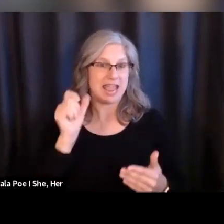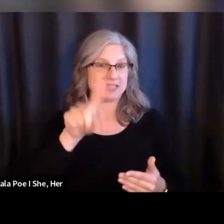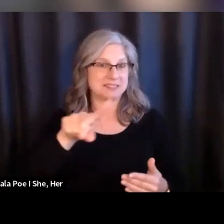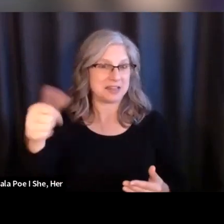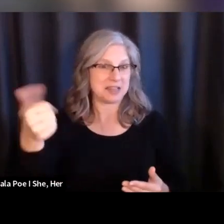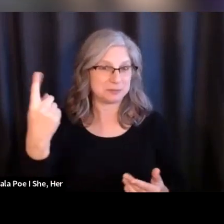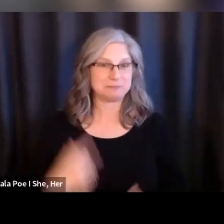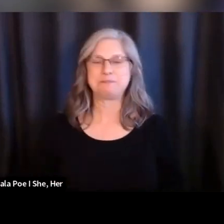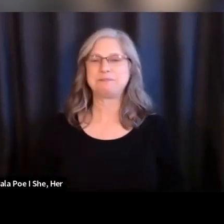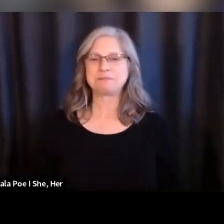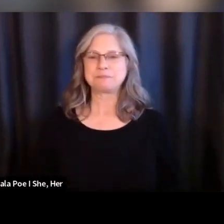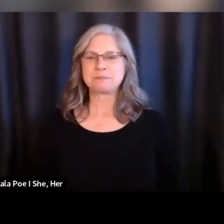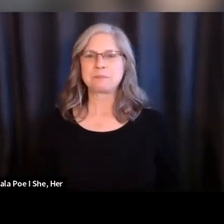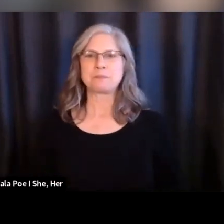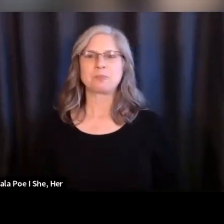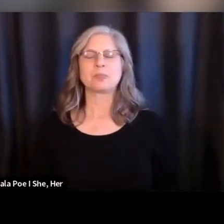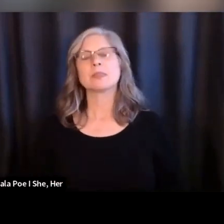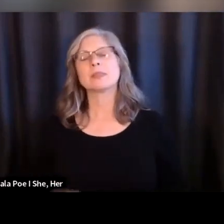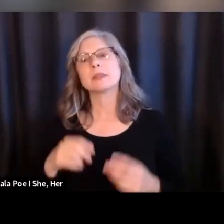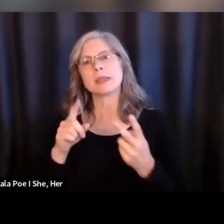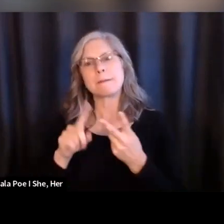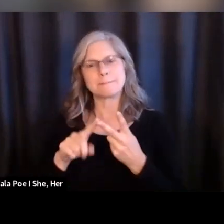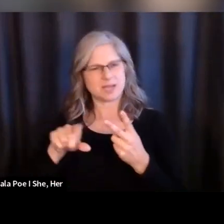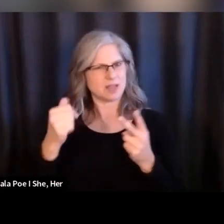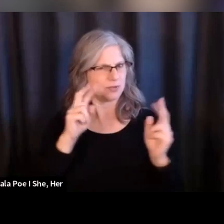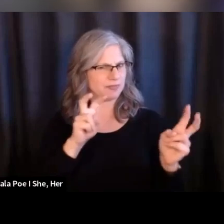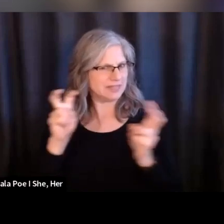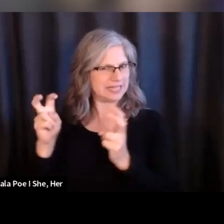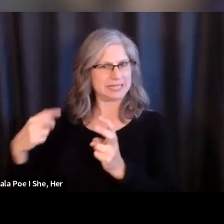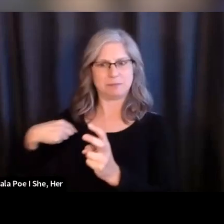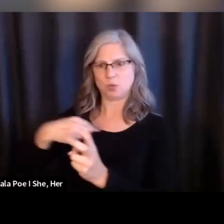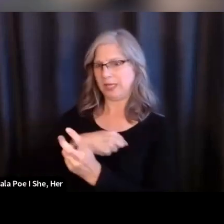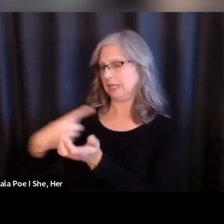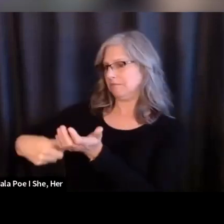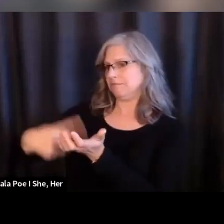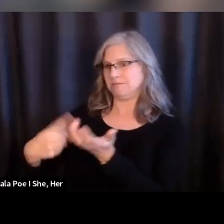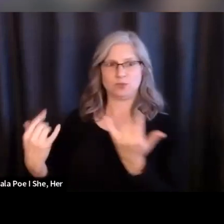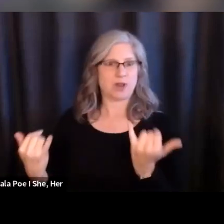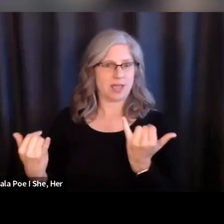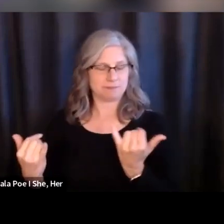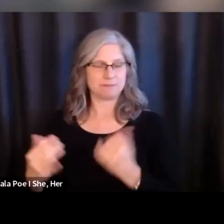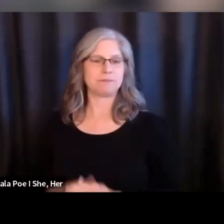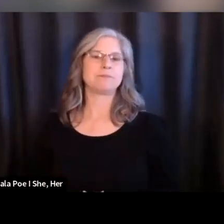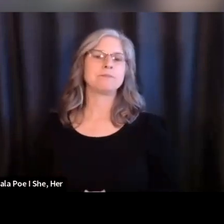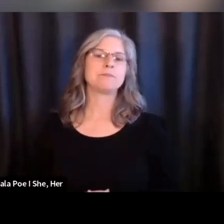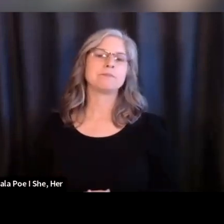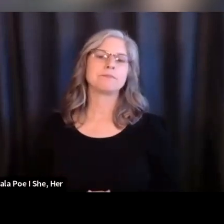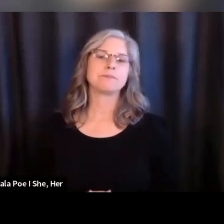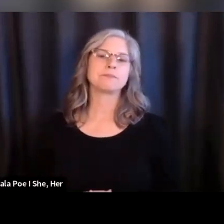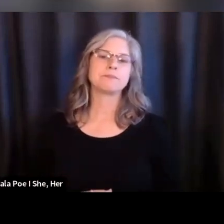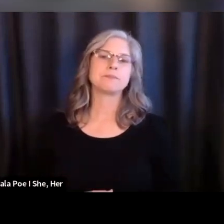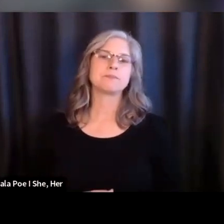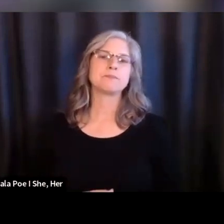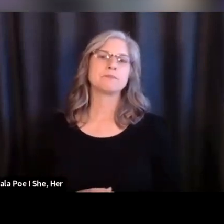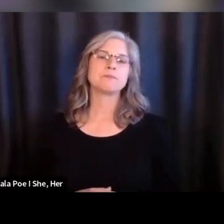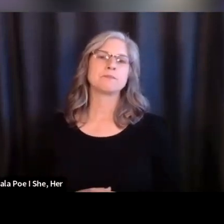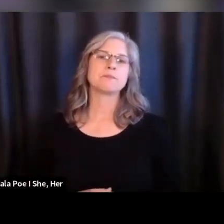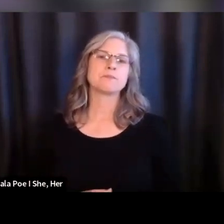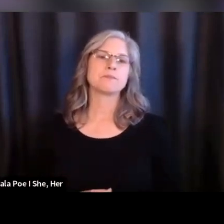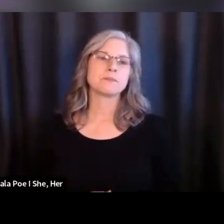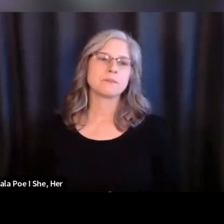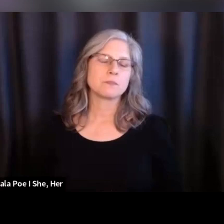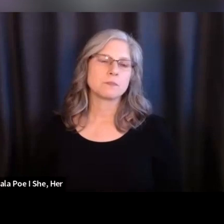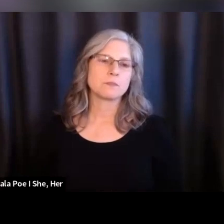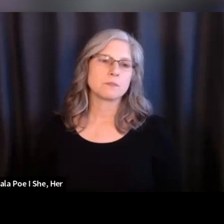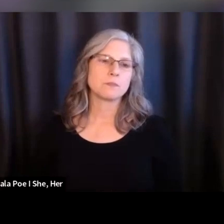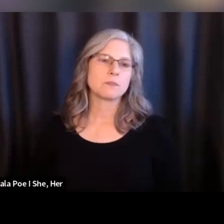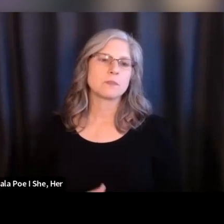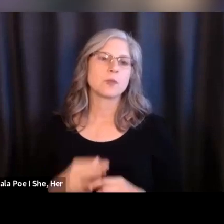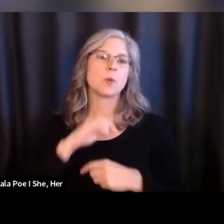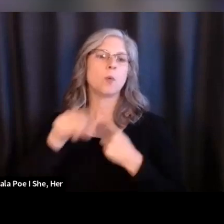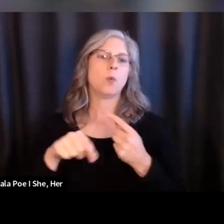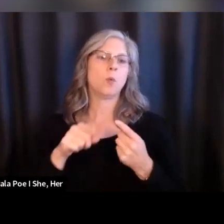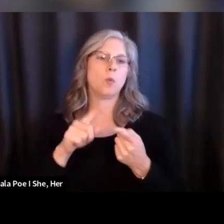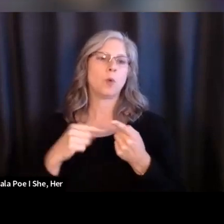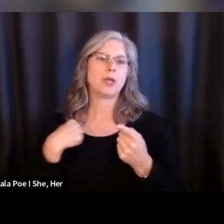So another theme that we've talked about a lot is, you know, relating to when we see differences,